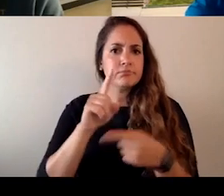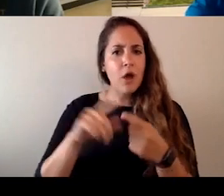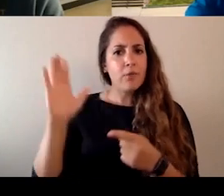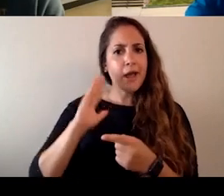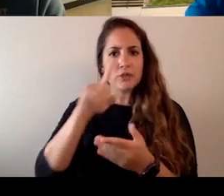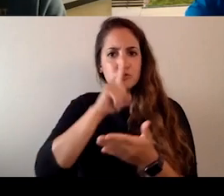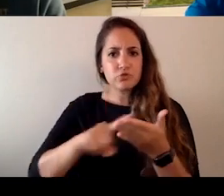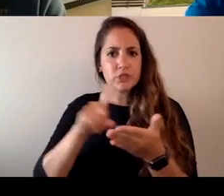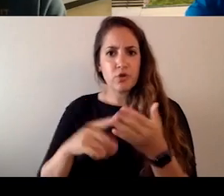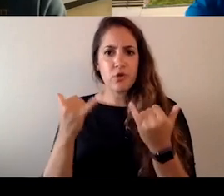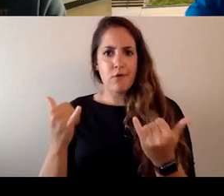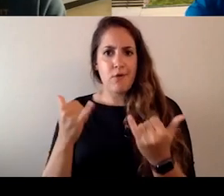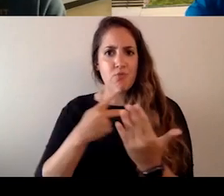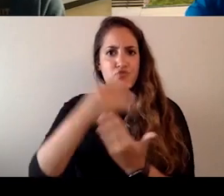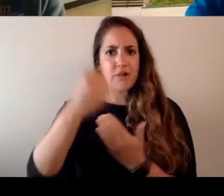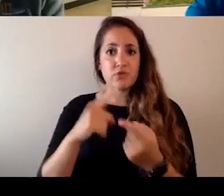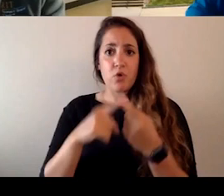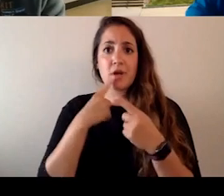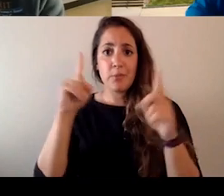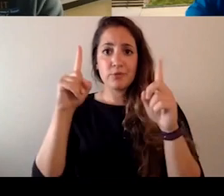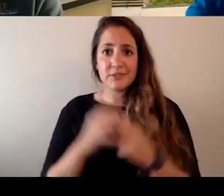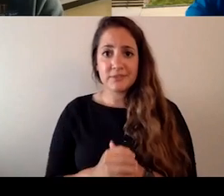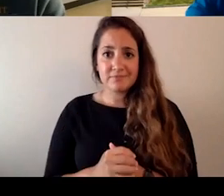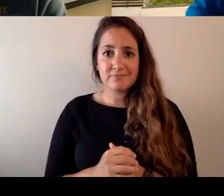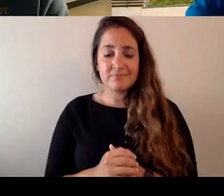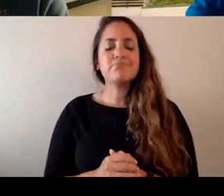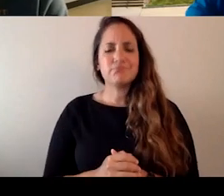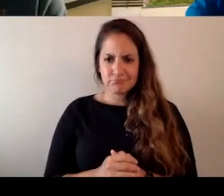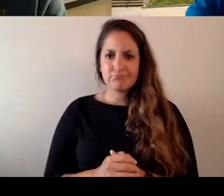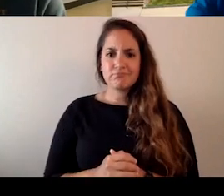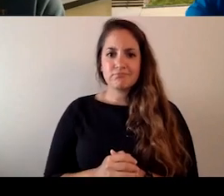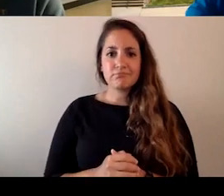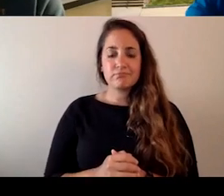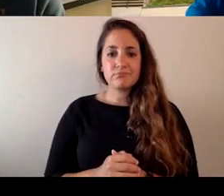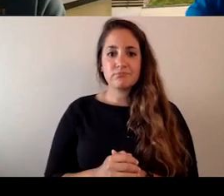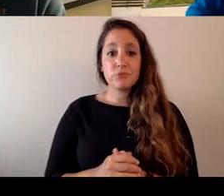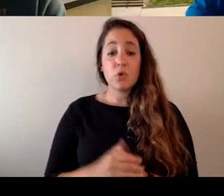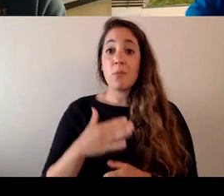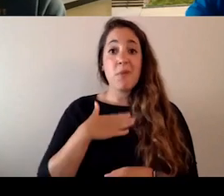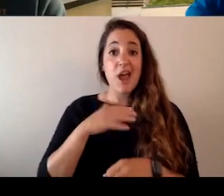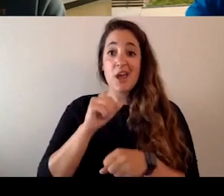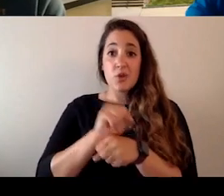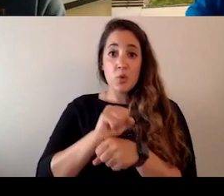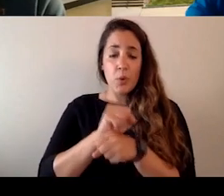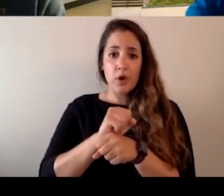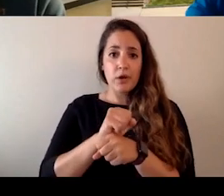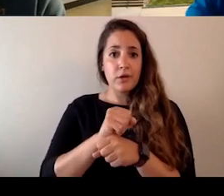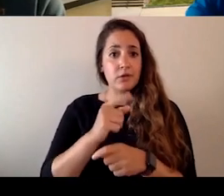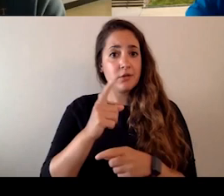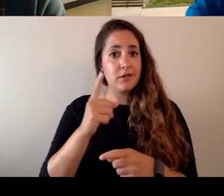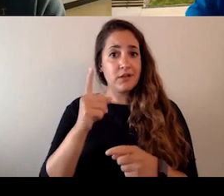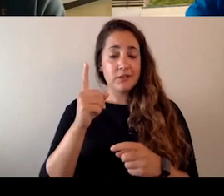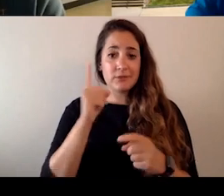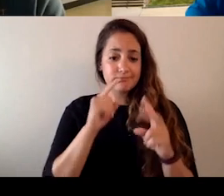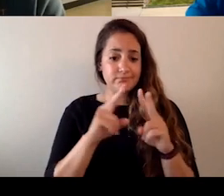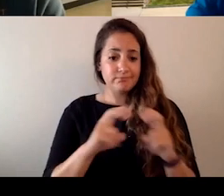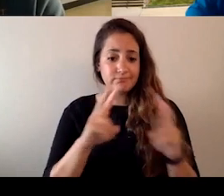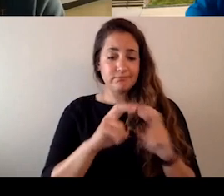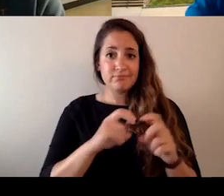So my work kind of stems from looking at enzymes that are novel or new